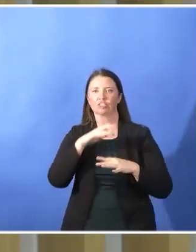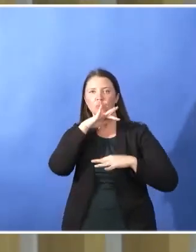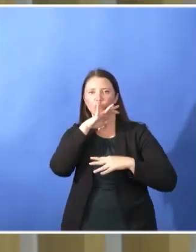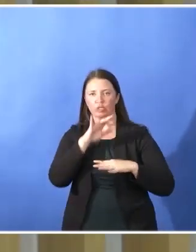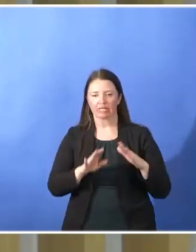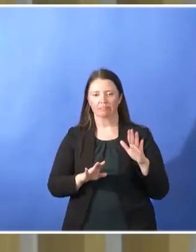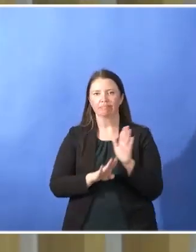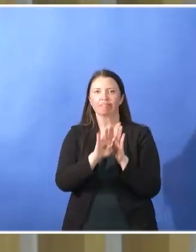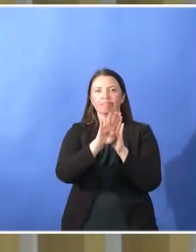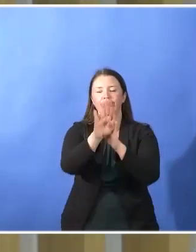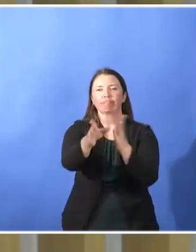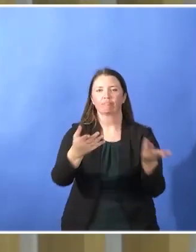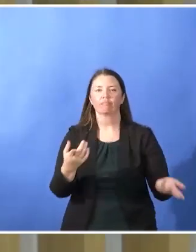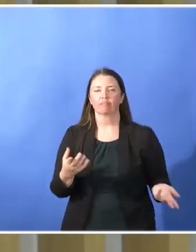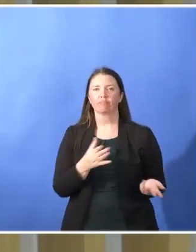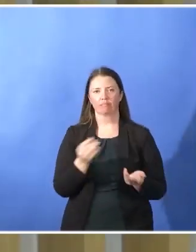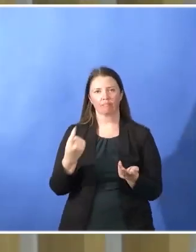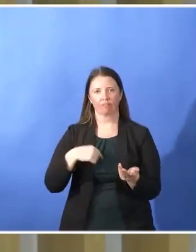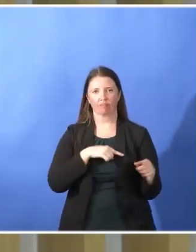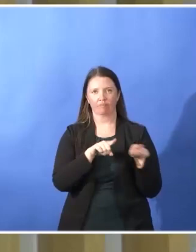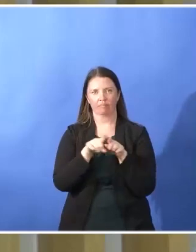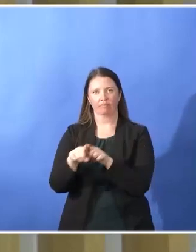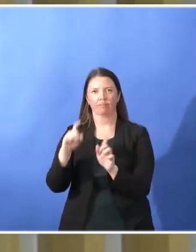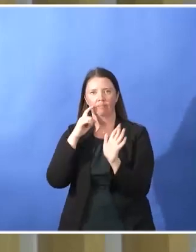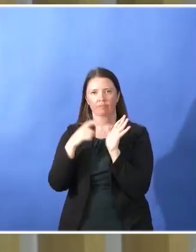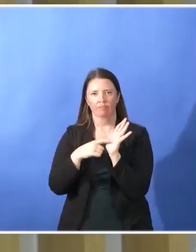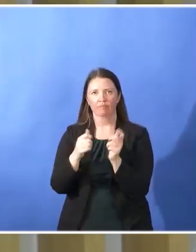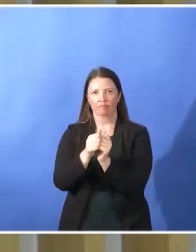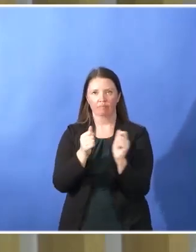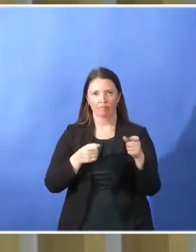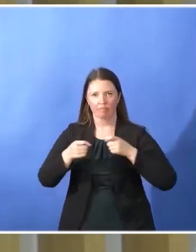NATION OF OPERATORS WORK JUST FINE WITHOUT OUR INTERVENTION.